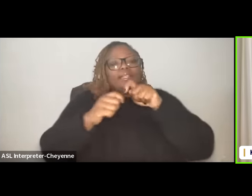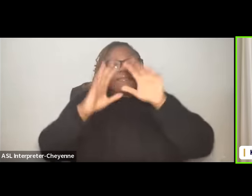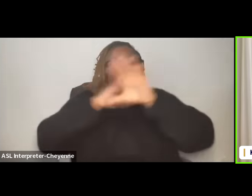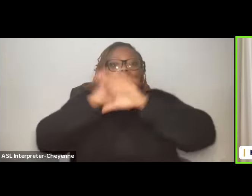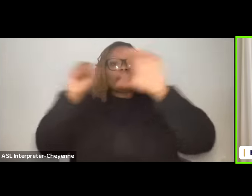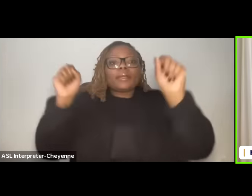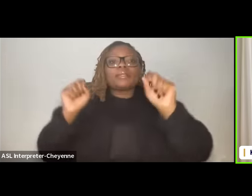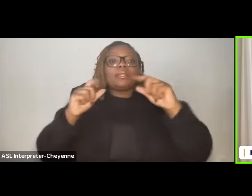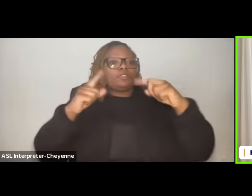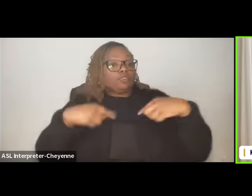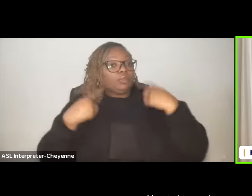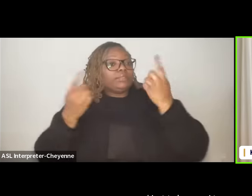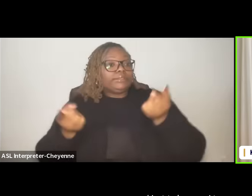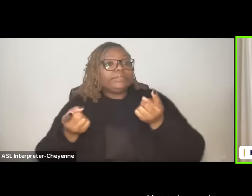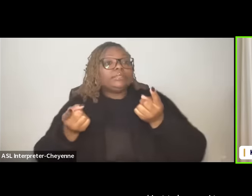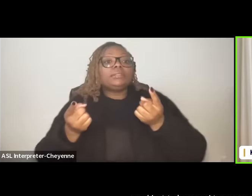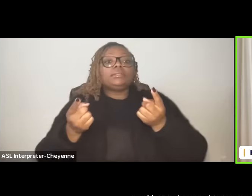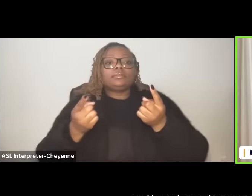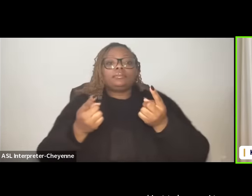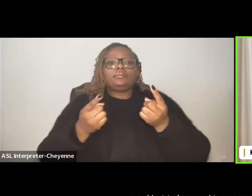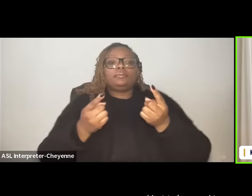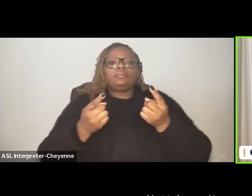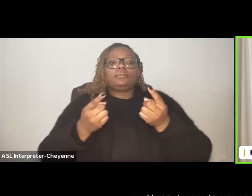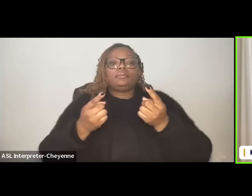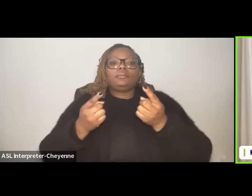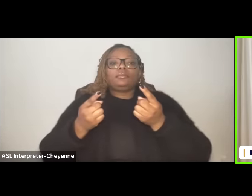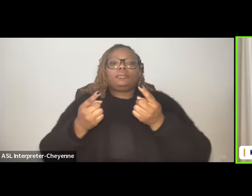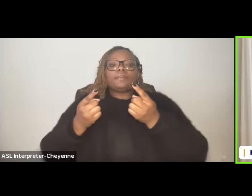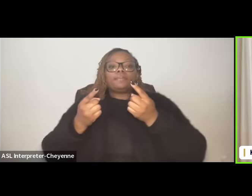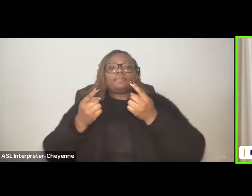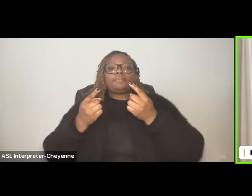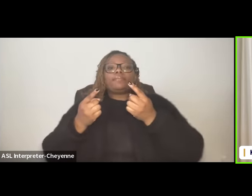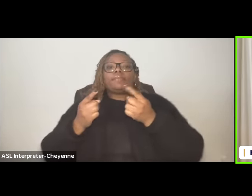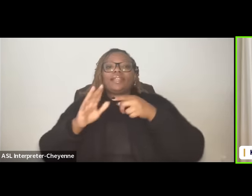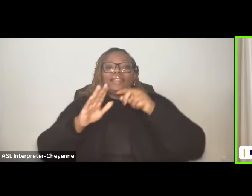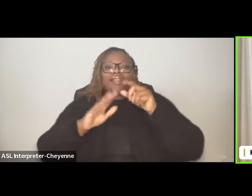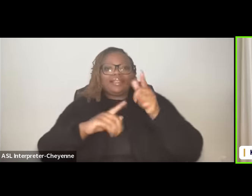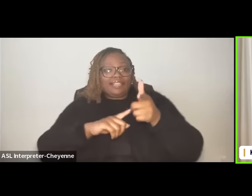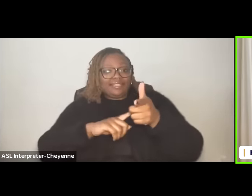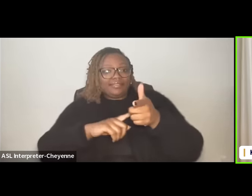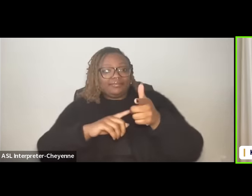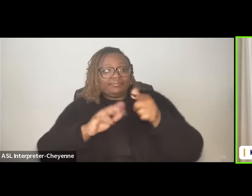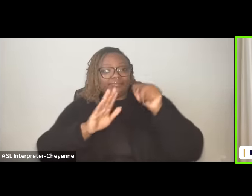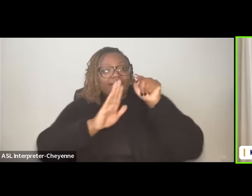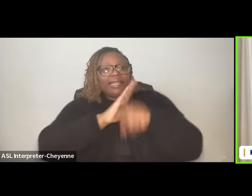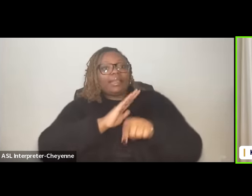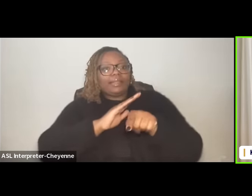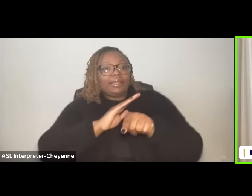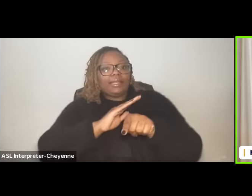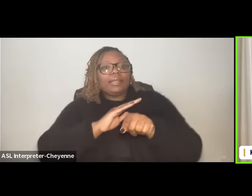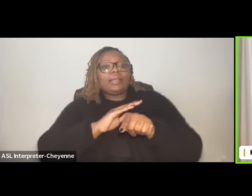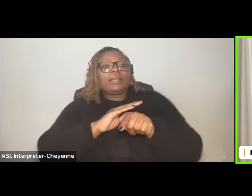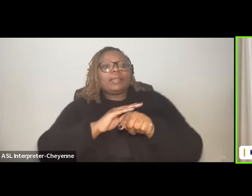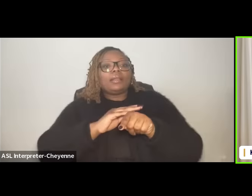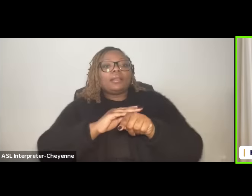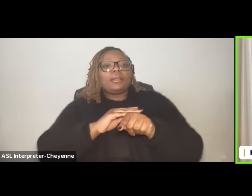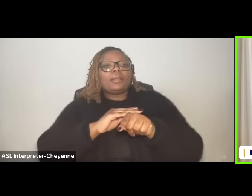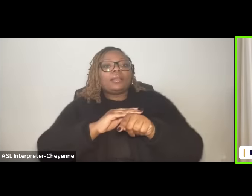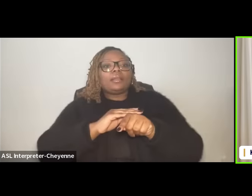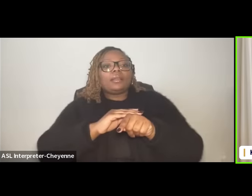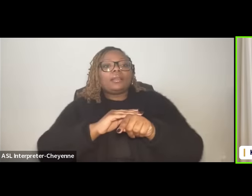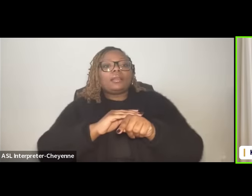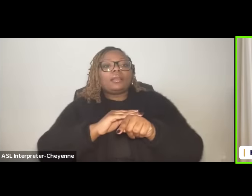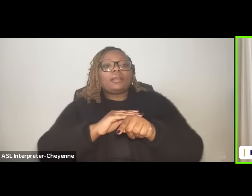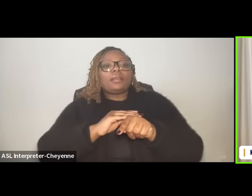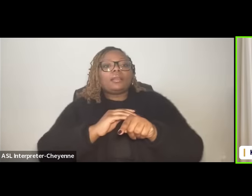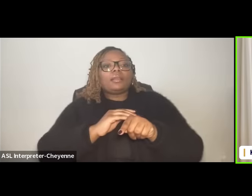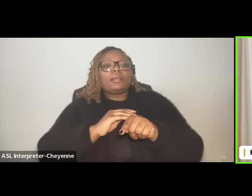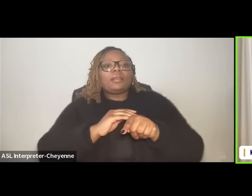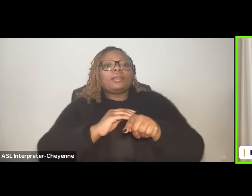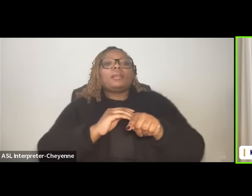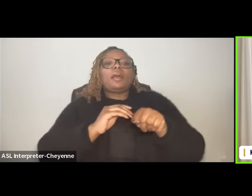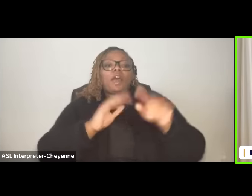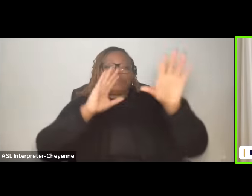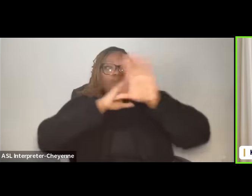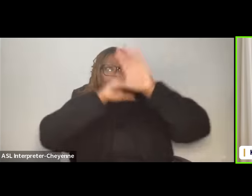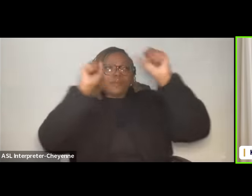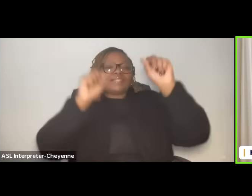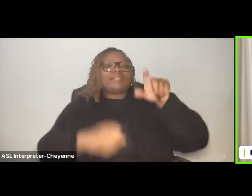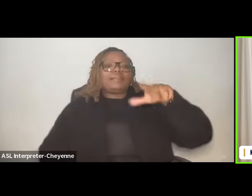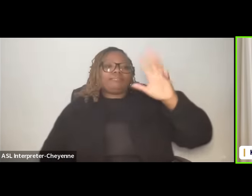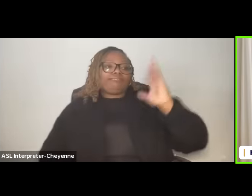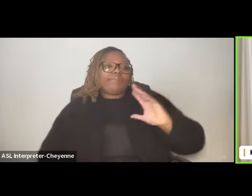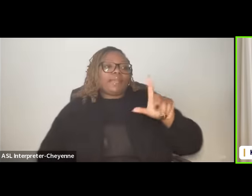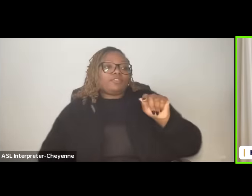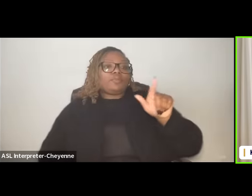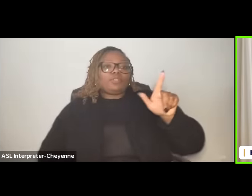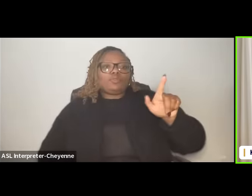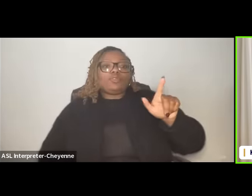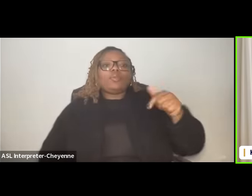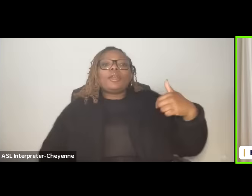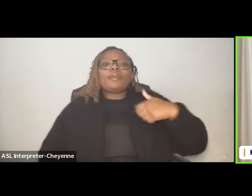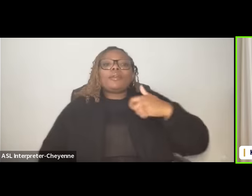since since the um assassination of of of uh jel muise in 2021 uh we have had this de facto